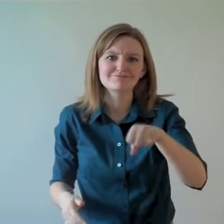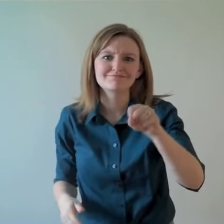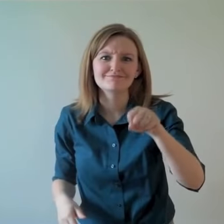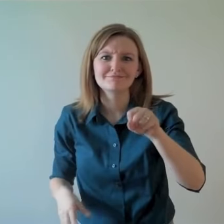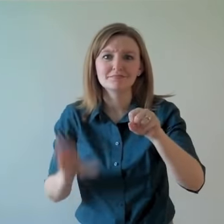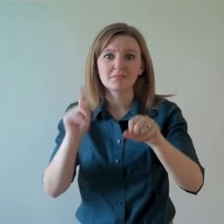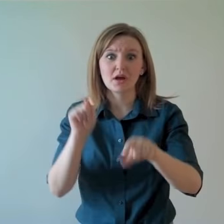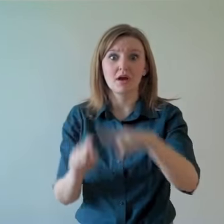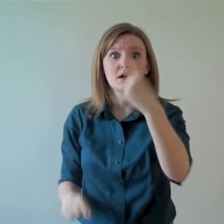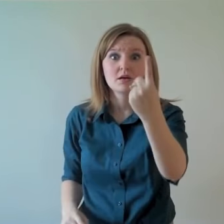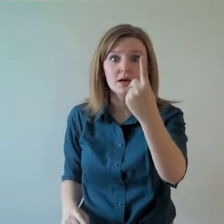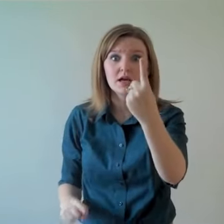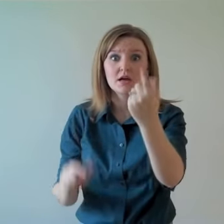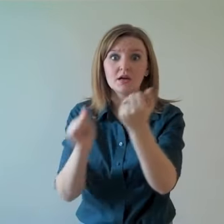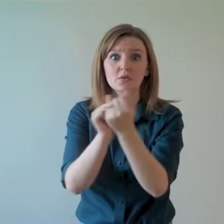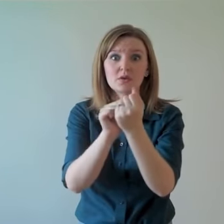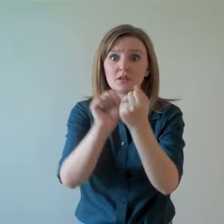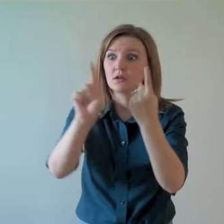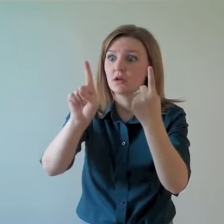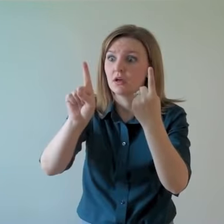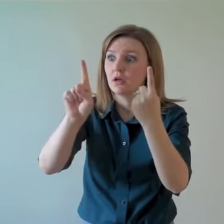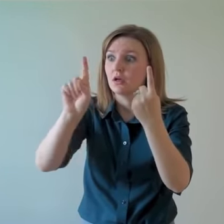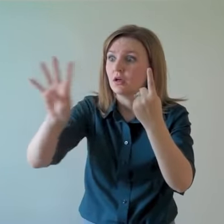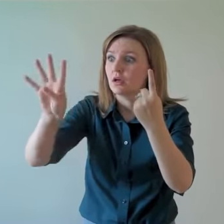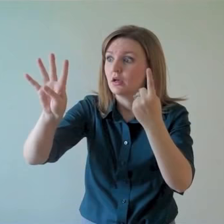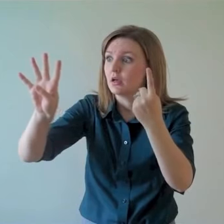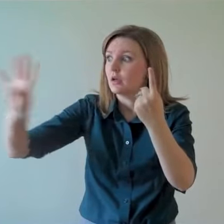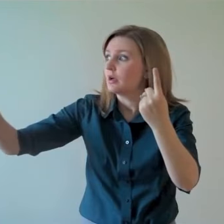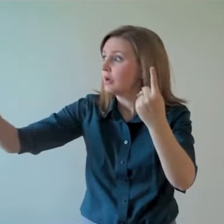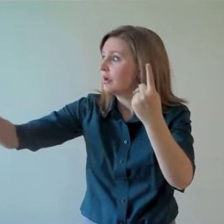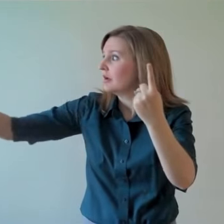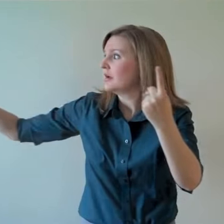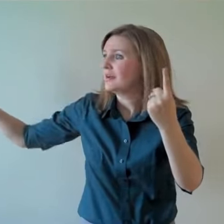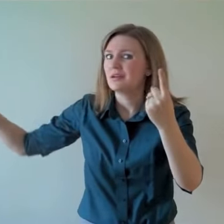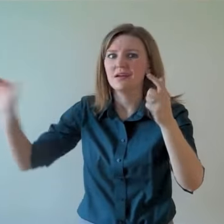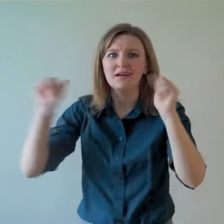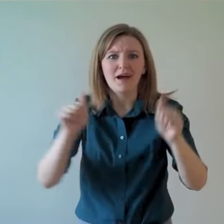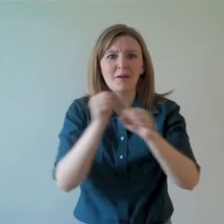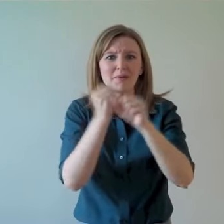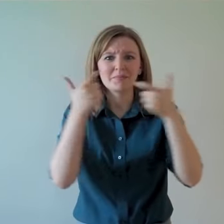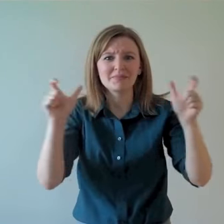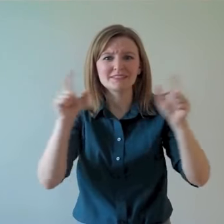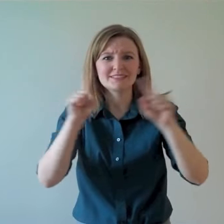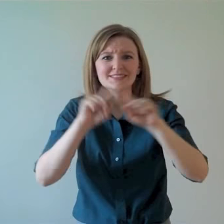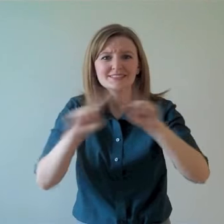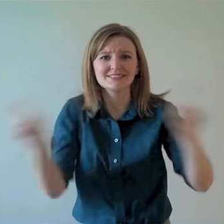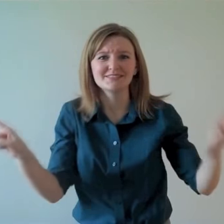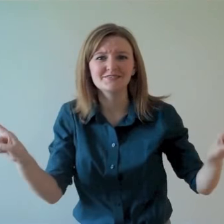but, you plus another person, plus another person can make a huge difference!